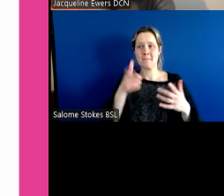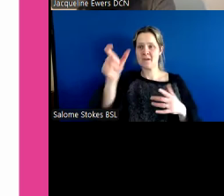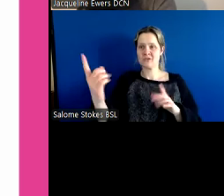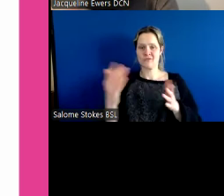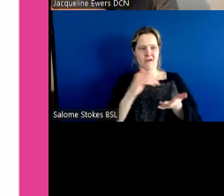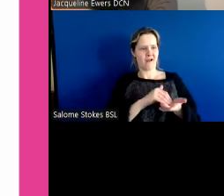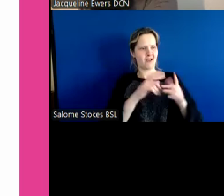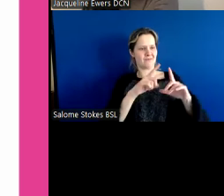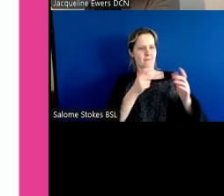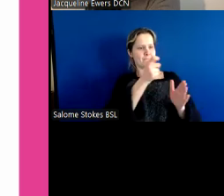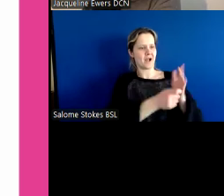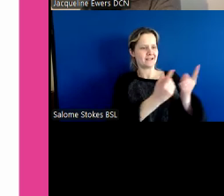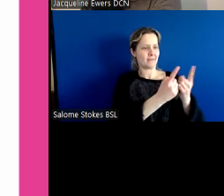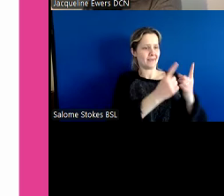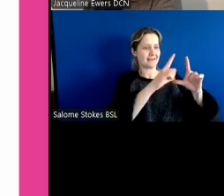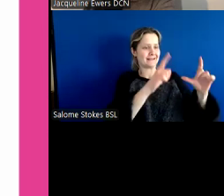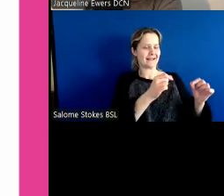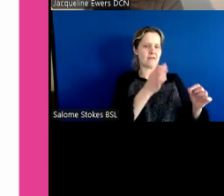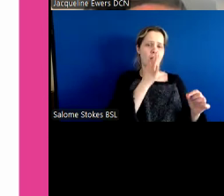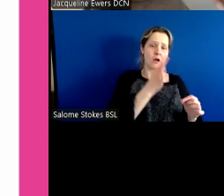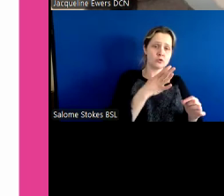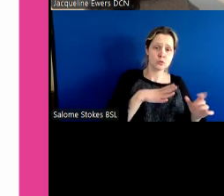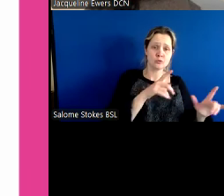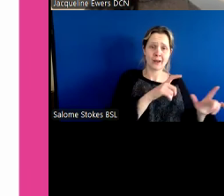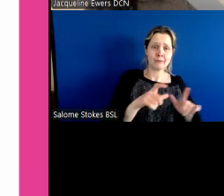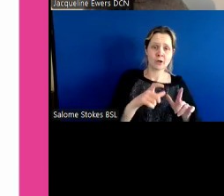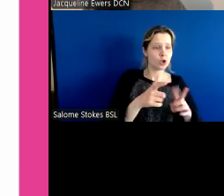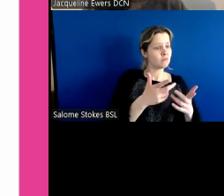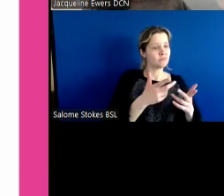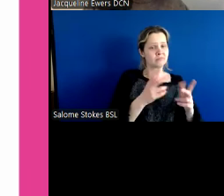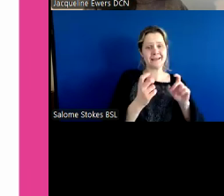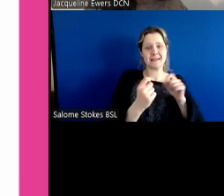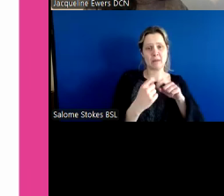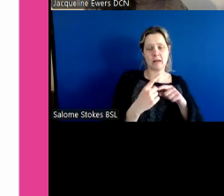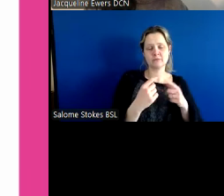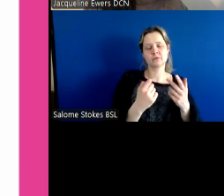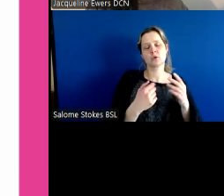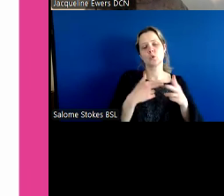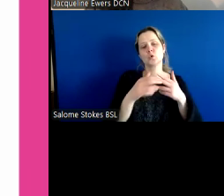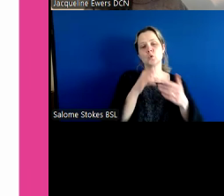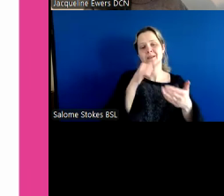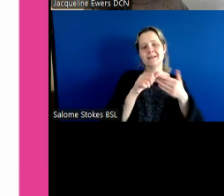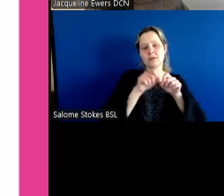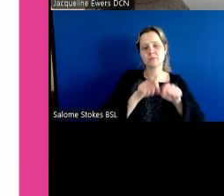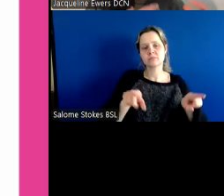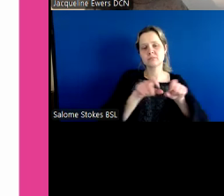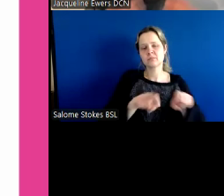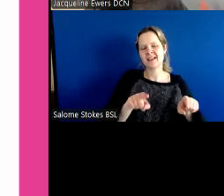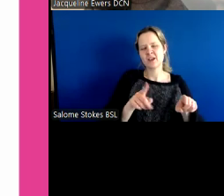making a purchase, where you can ask them whether they'd like to stay in touch. The newsletters, generating small amounts of data, but not really